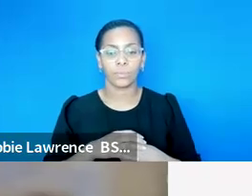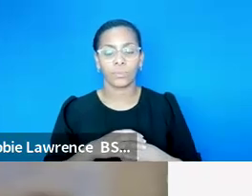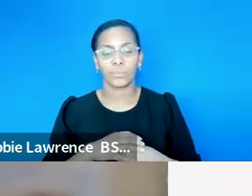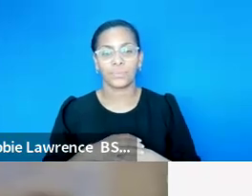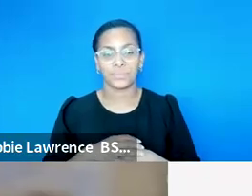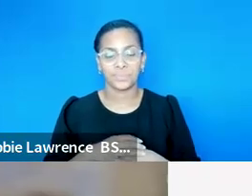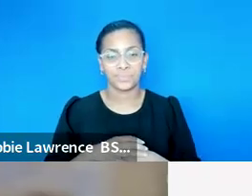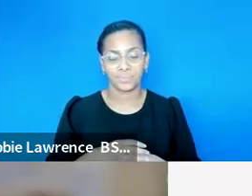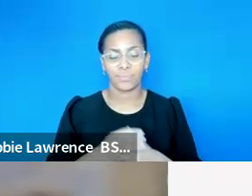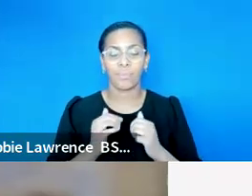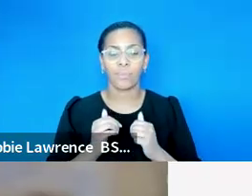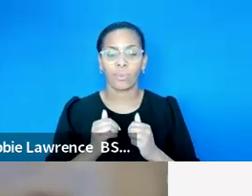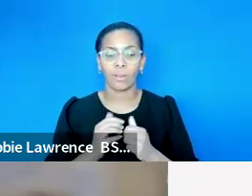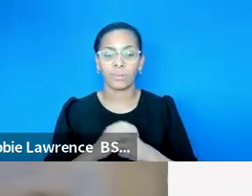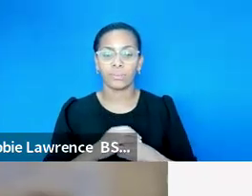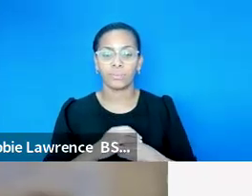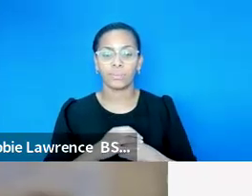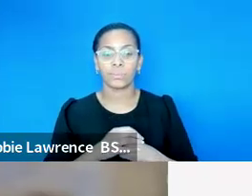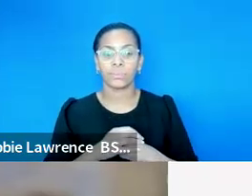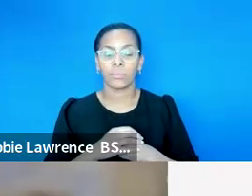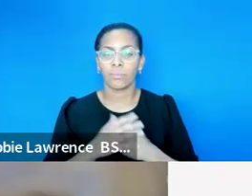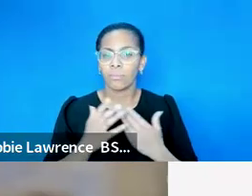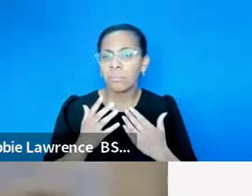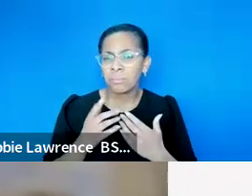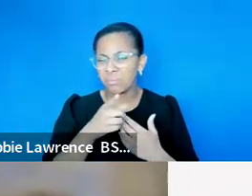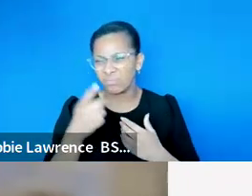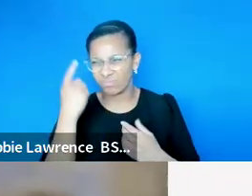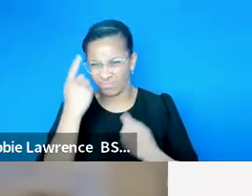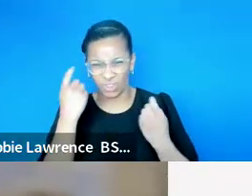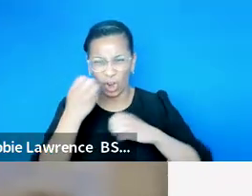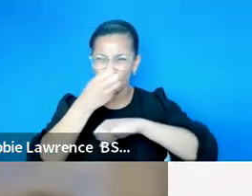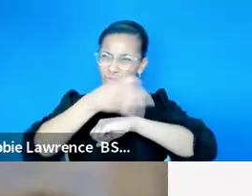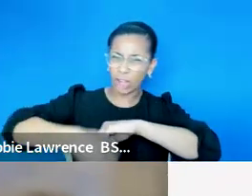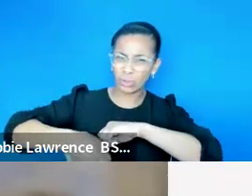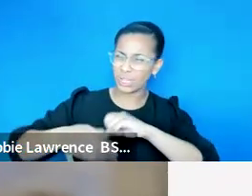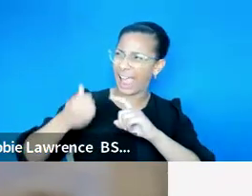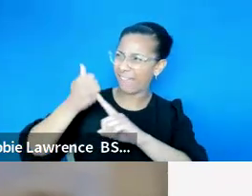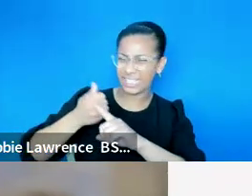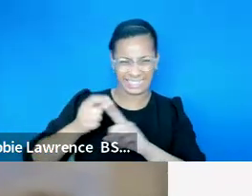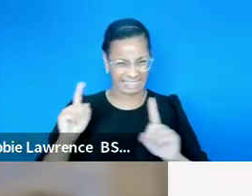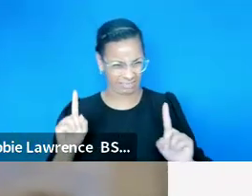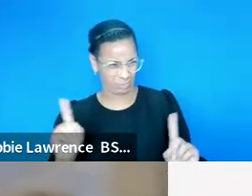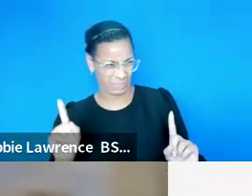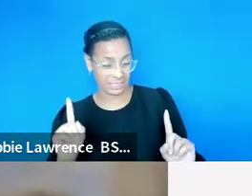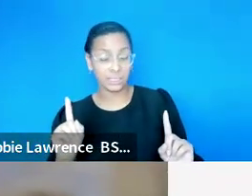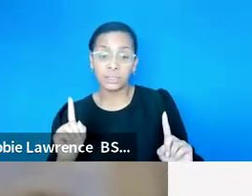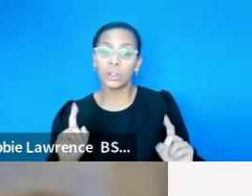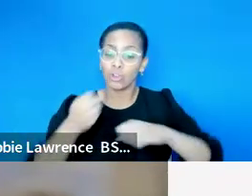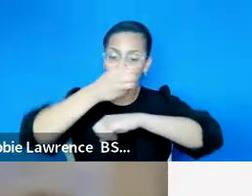Brilliant. So what do we mean by grassroots advocacy? So grassroots is from the bottom